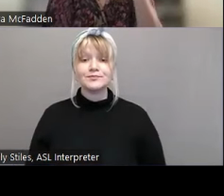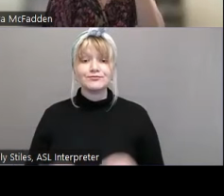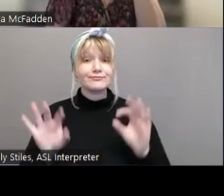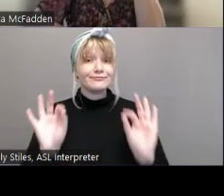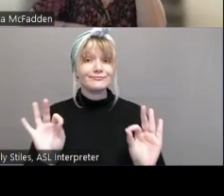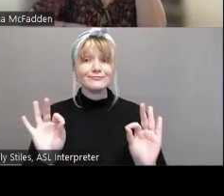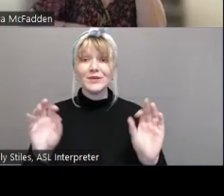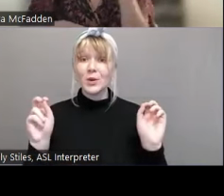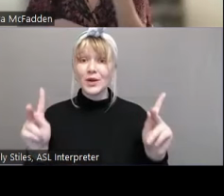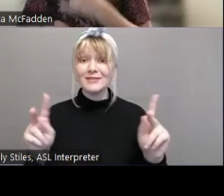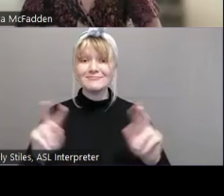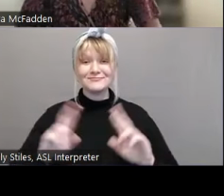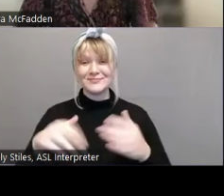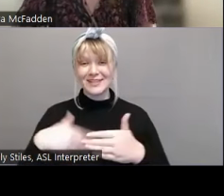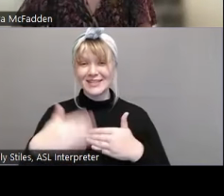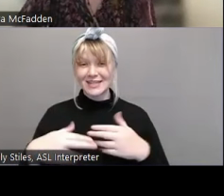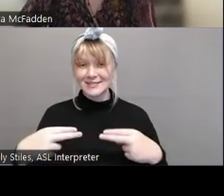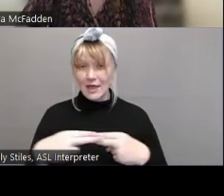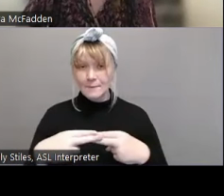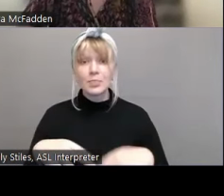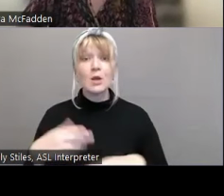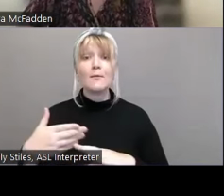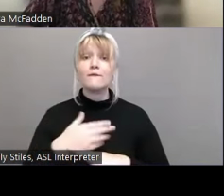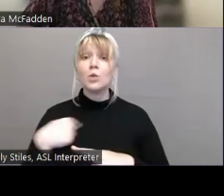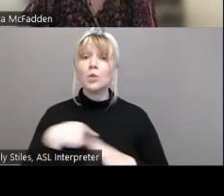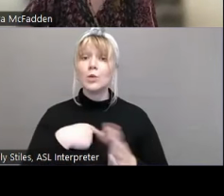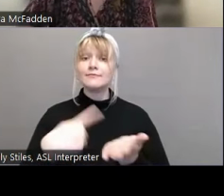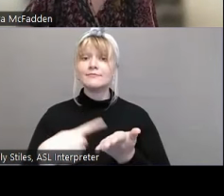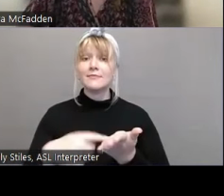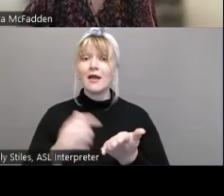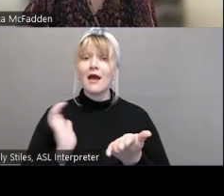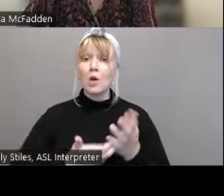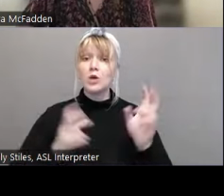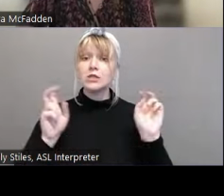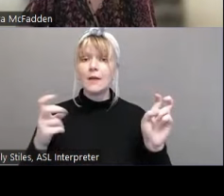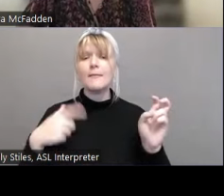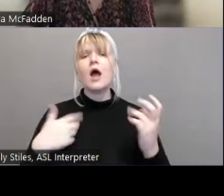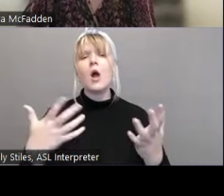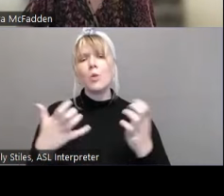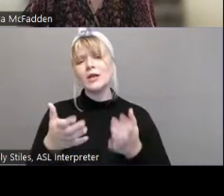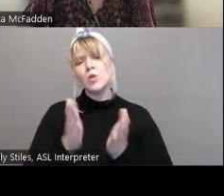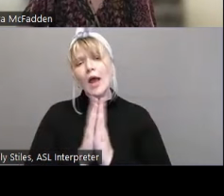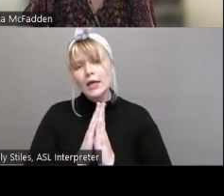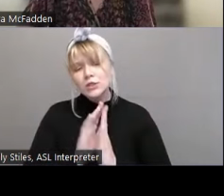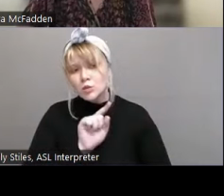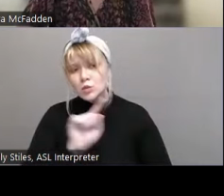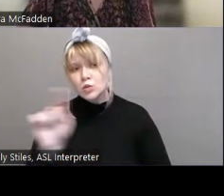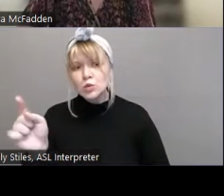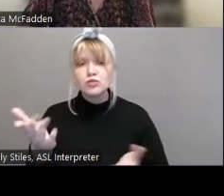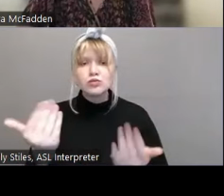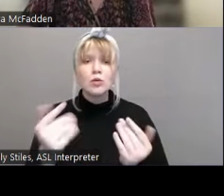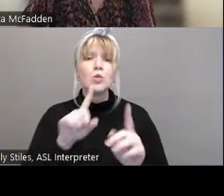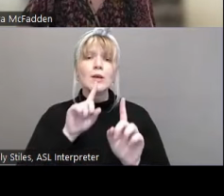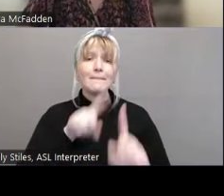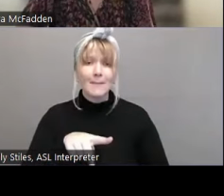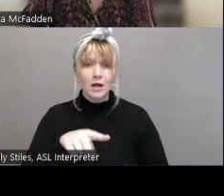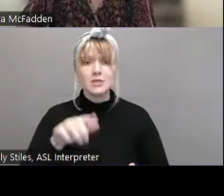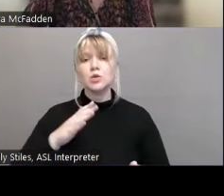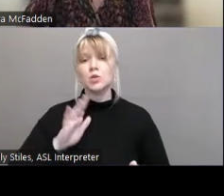Before we get to today's topic, we wanted to ask you all a question, if you could respond